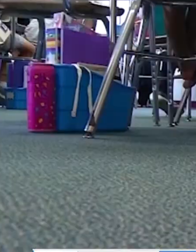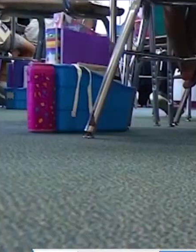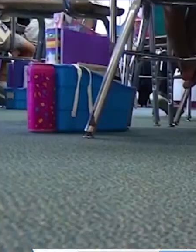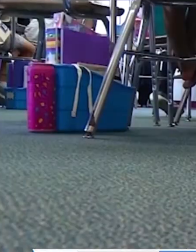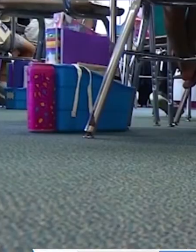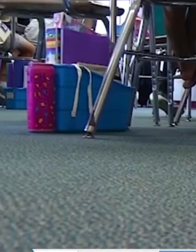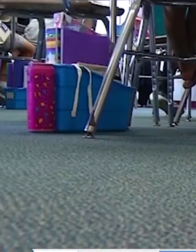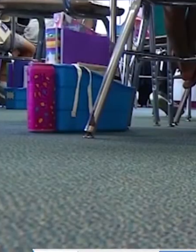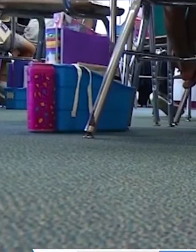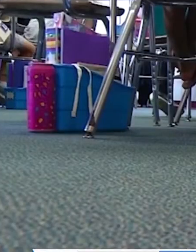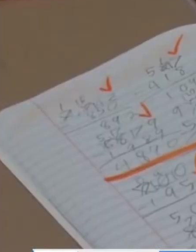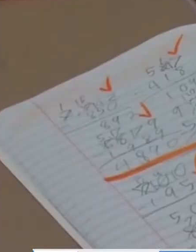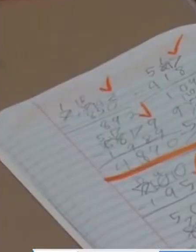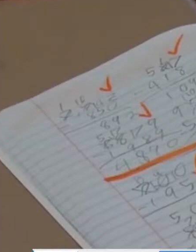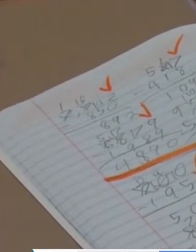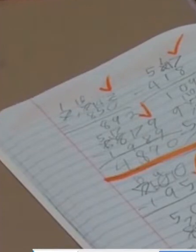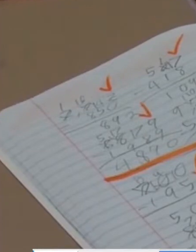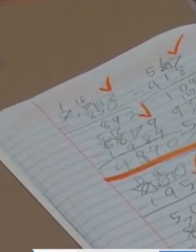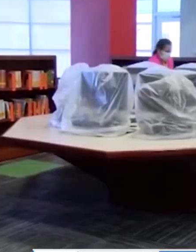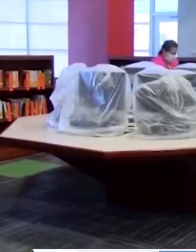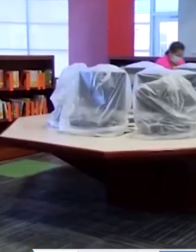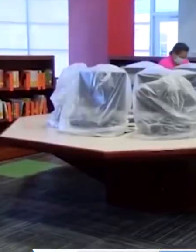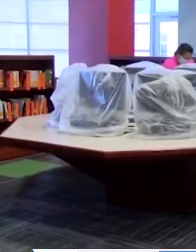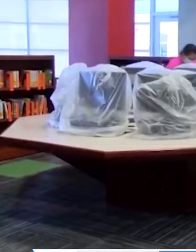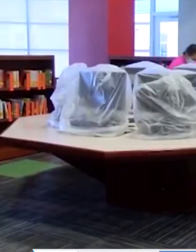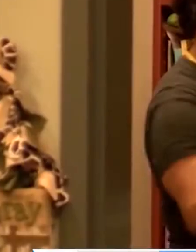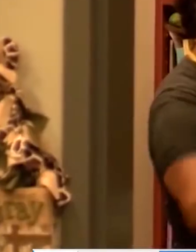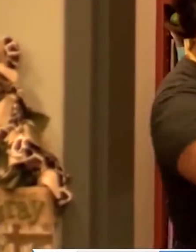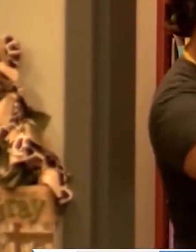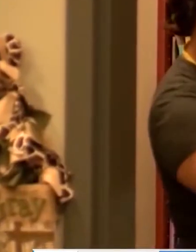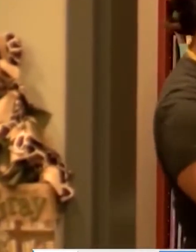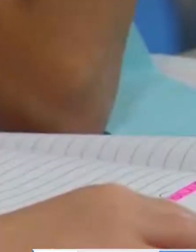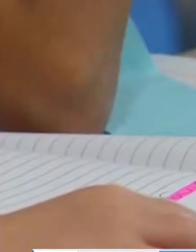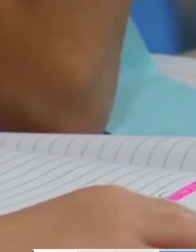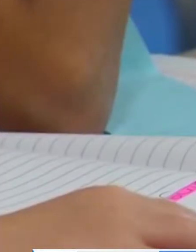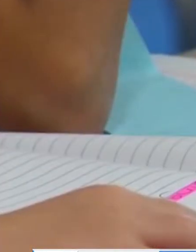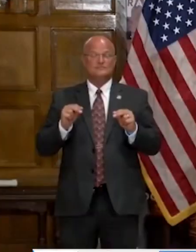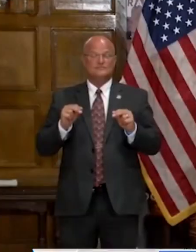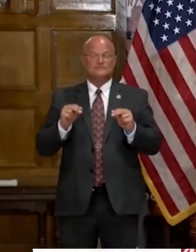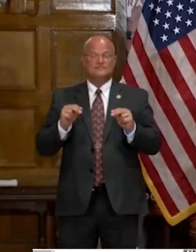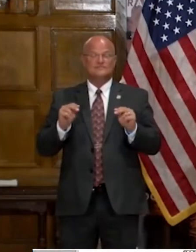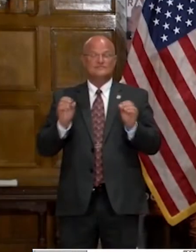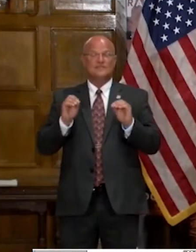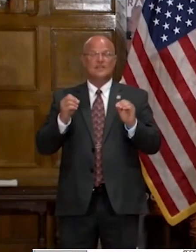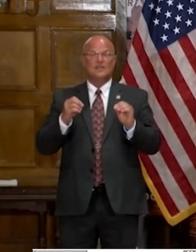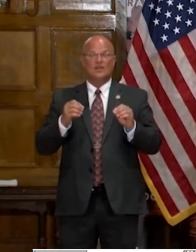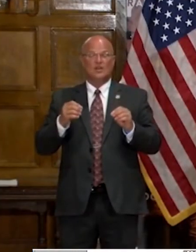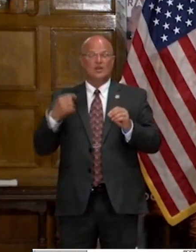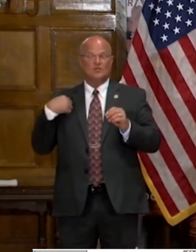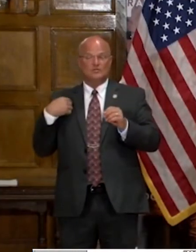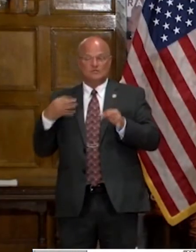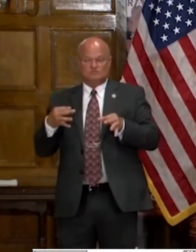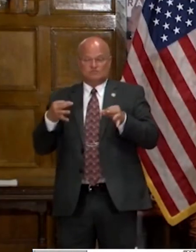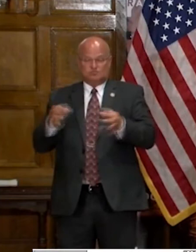ORIGINAL DATE TO GIVE SCHOOL DISTRICTS MORE TIME TO PREPARE FOR CORONAVIRUS PERCAUTIONS IN THE CLASSROOM... GOV. ASA HUTCHINSON, (R) ARKANSAS "We've moved it forward for